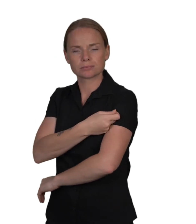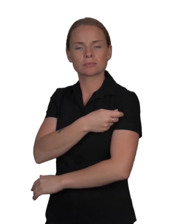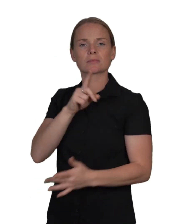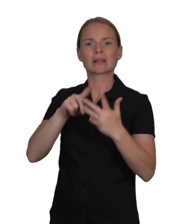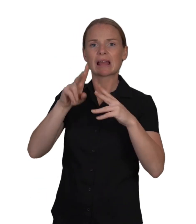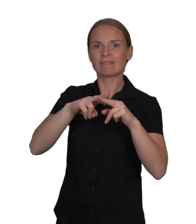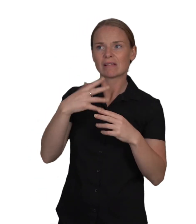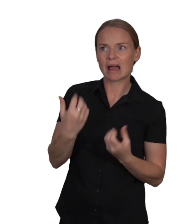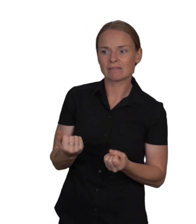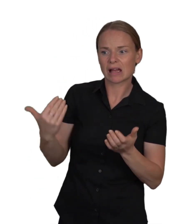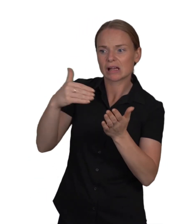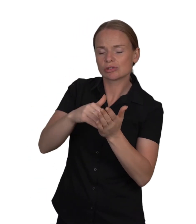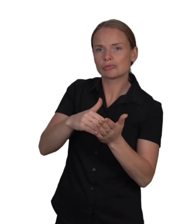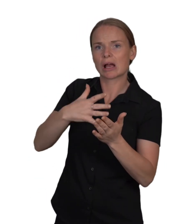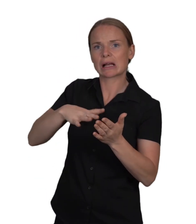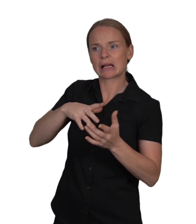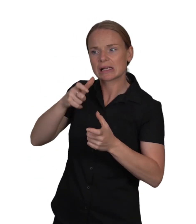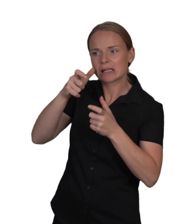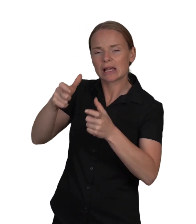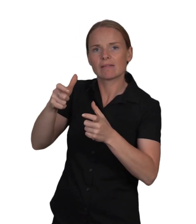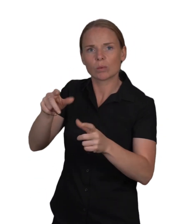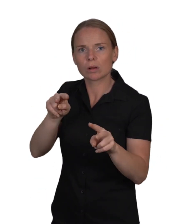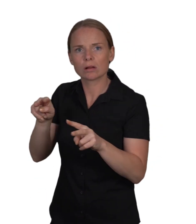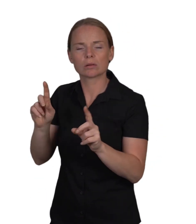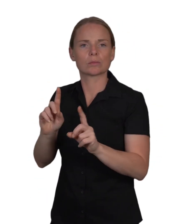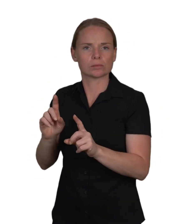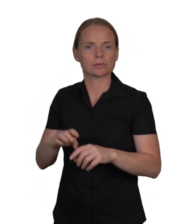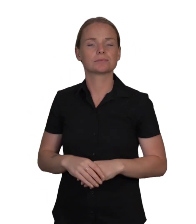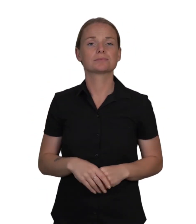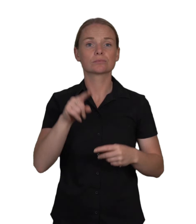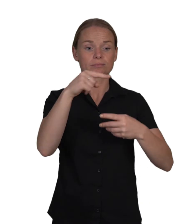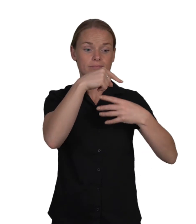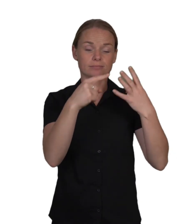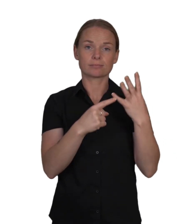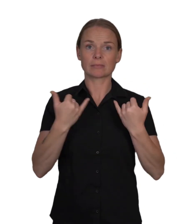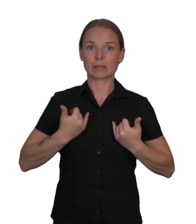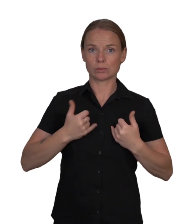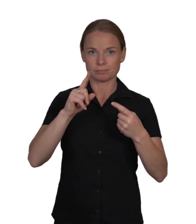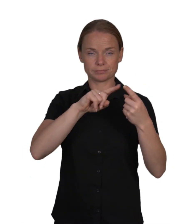whether any additional precautions are recommended